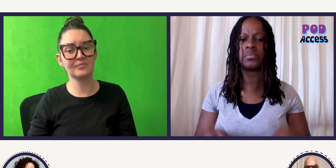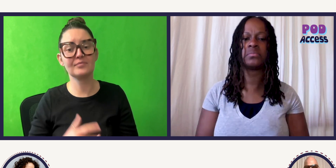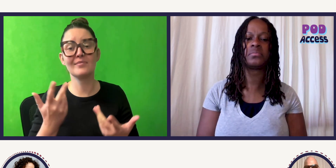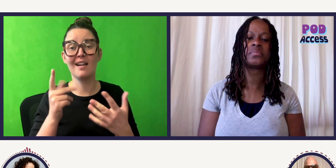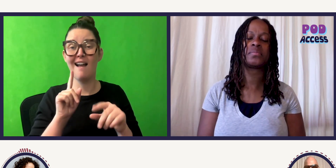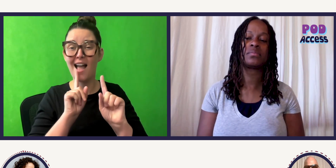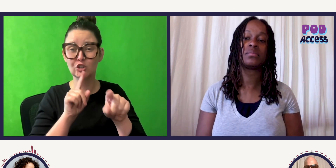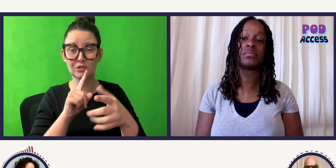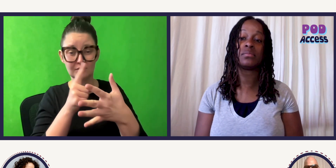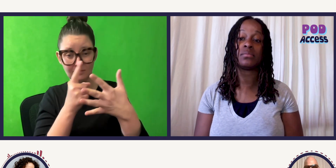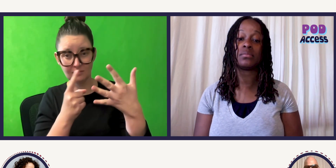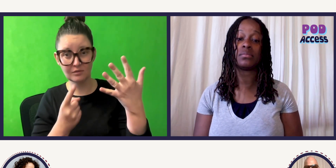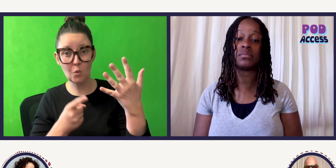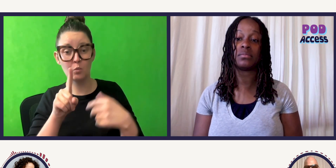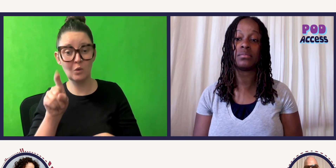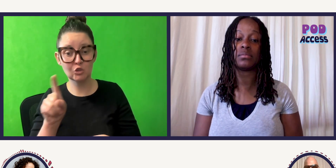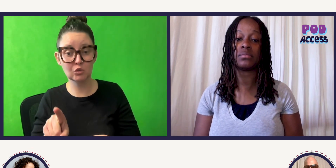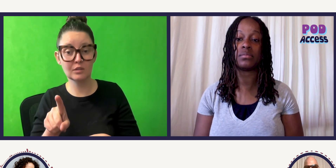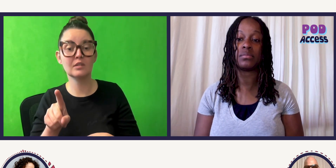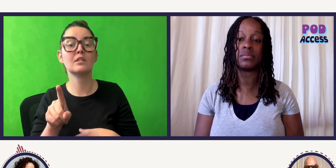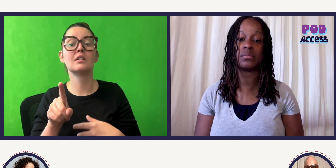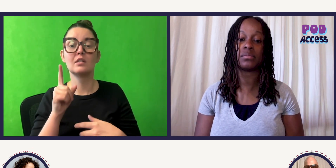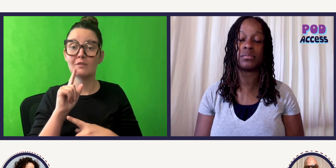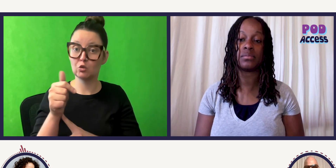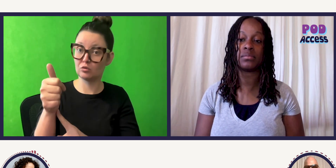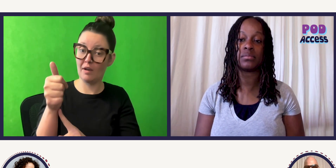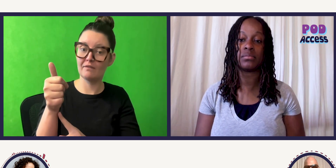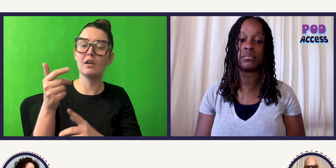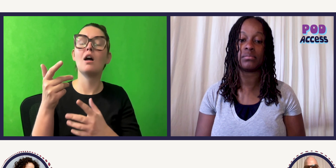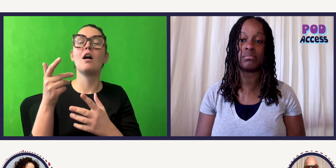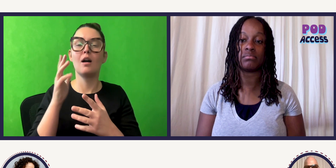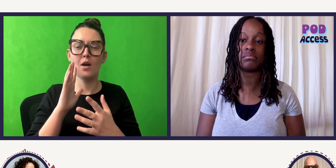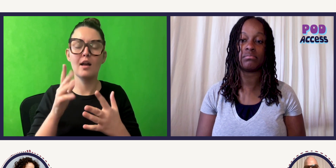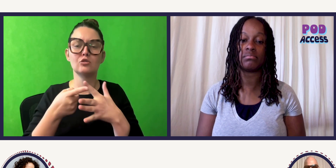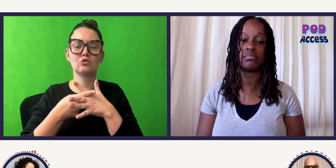Answer these questions for yourself whether you’re just starting out or you’ve had a podcast a long time.